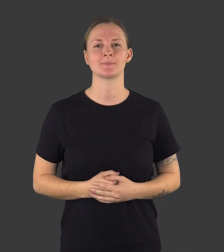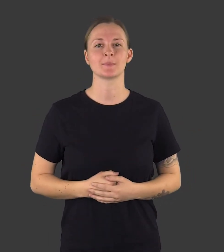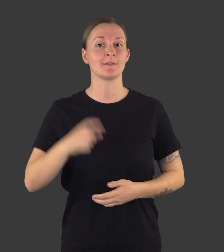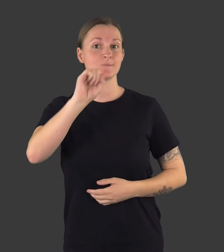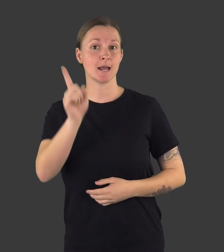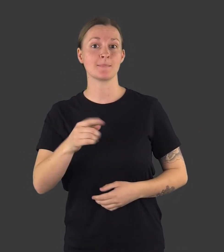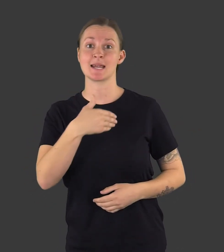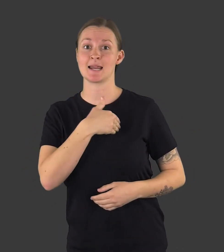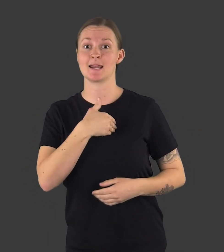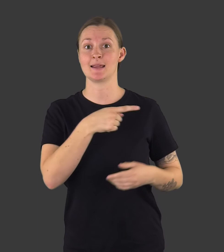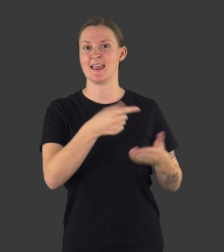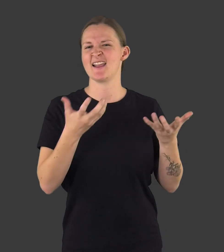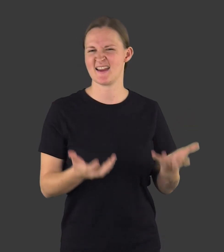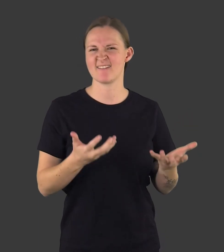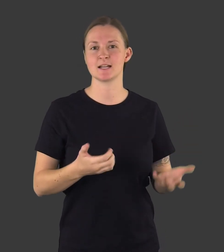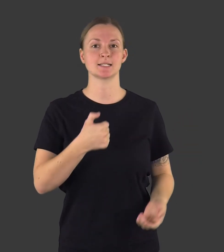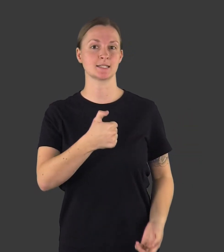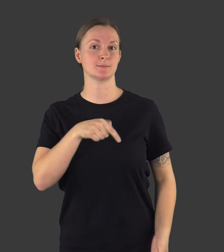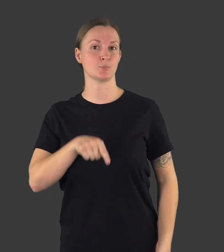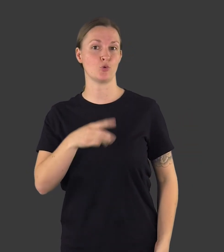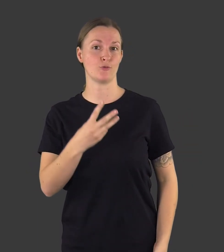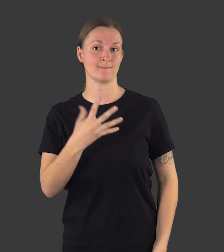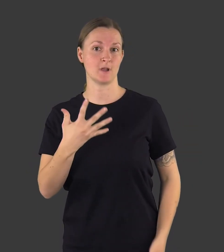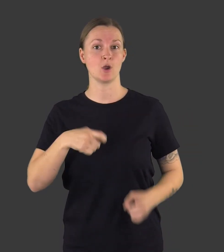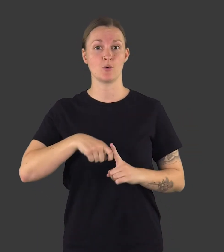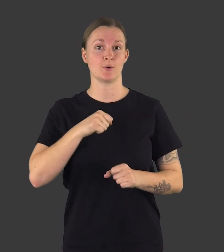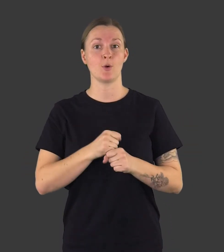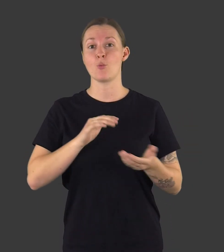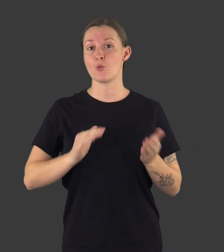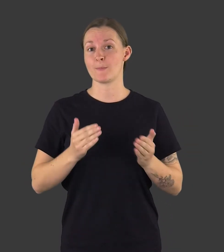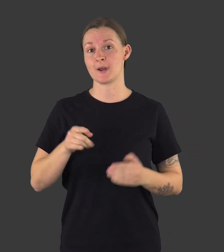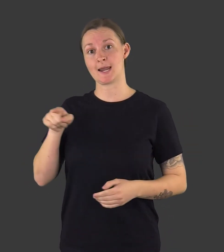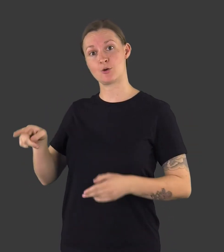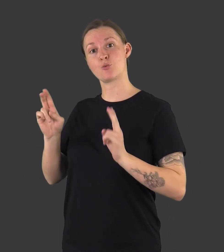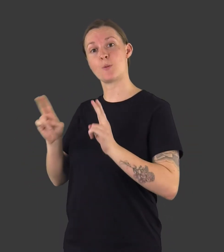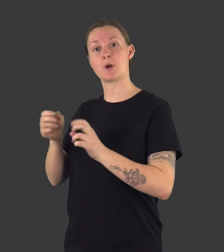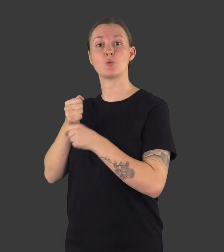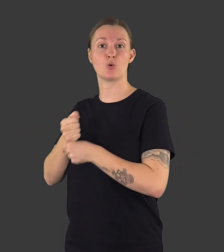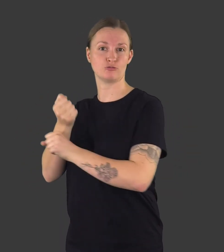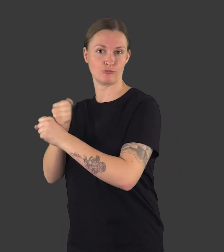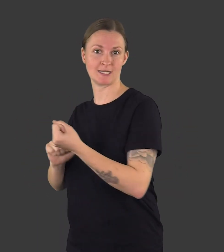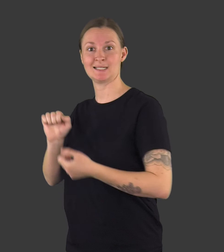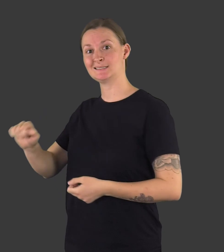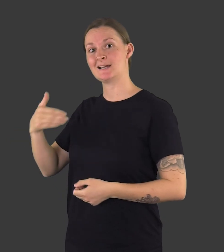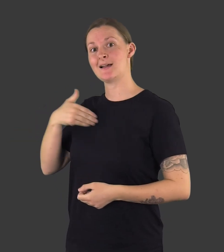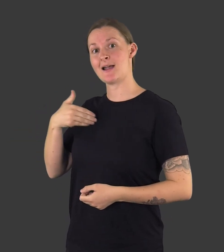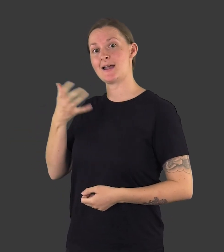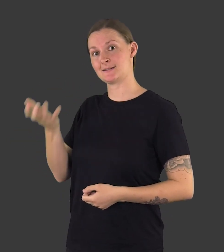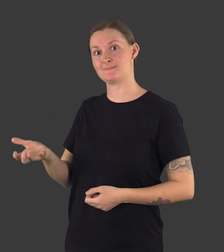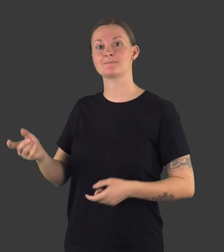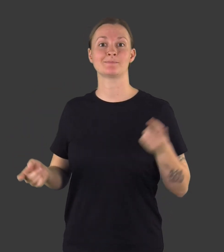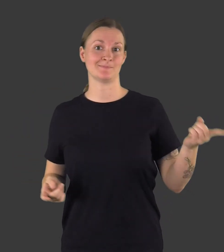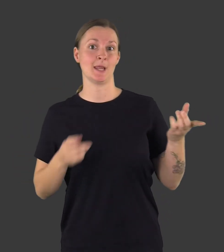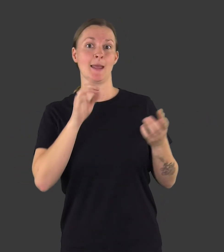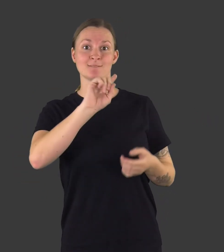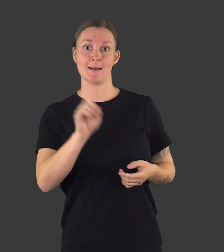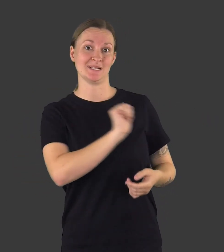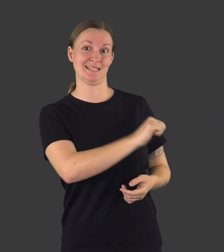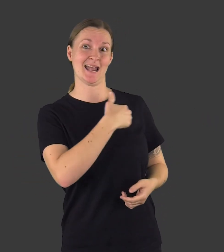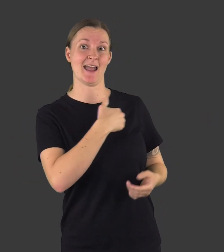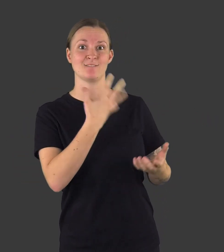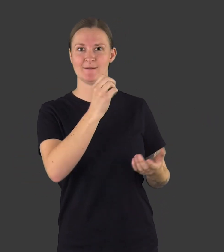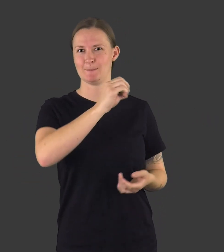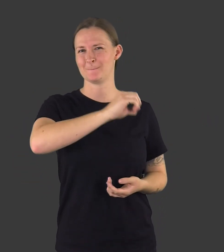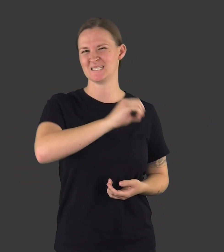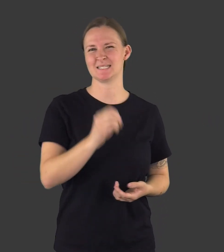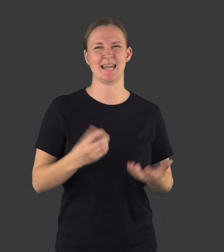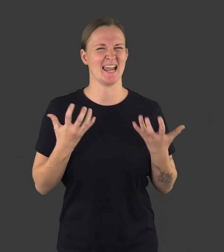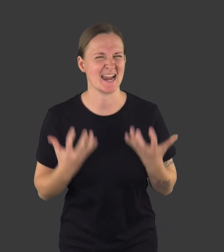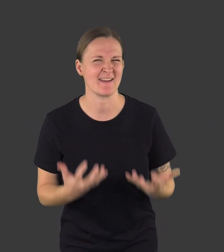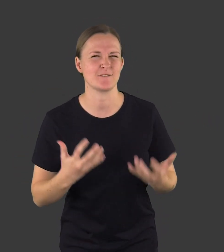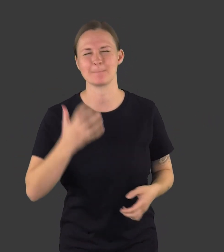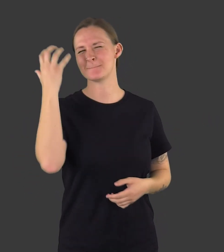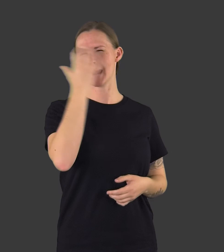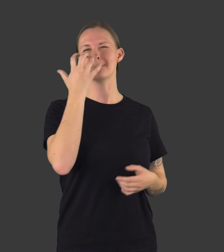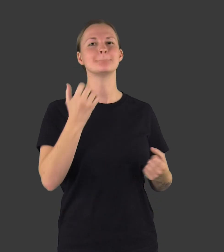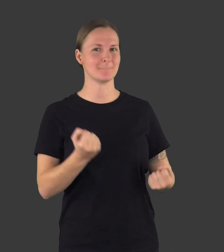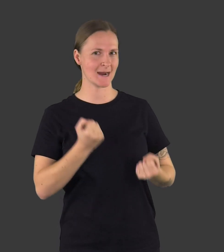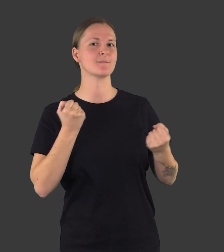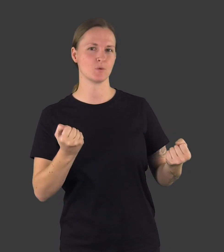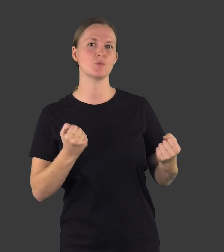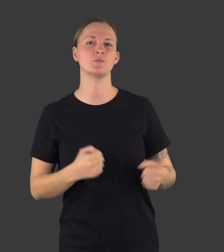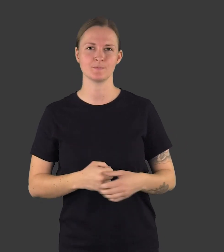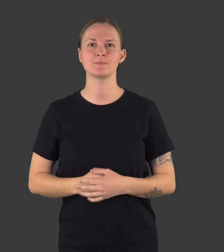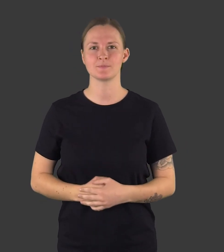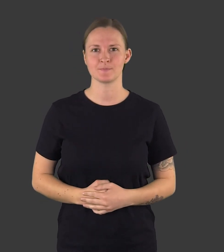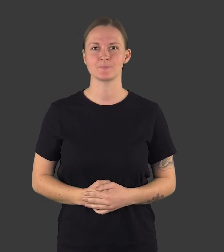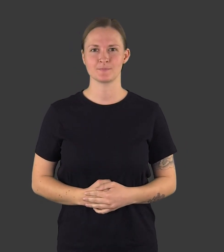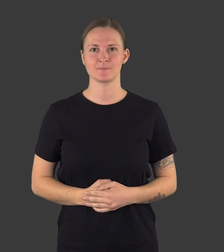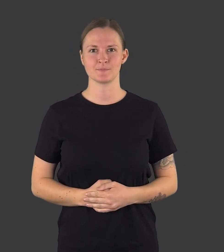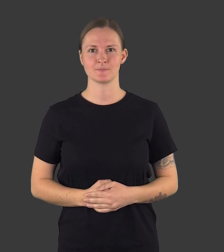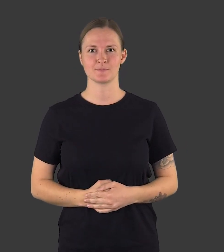Phar Lap’s heart weighs 6.35 kilograms – more than 1.5 times the weight of an average thoroughbred racehorse’s heart!